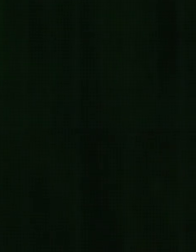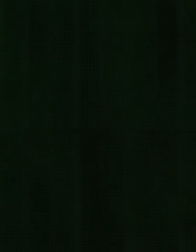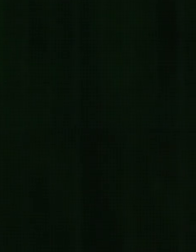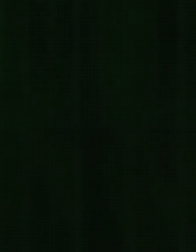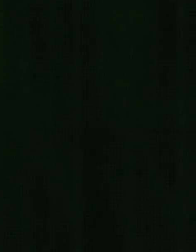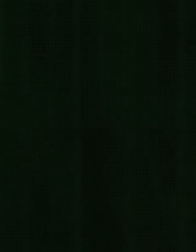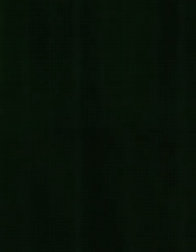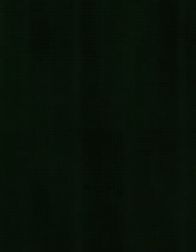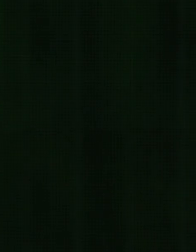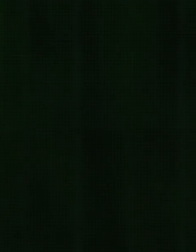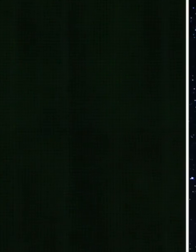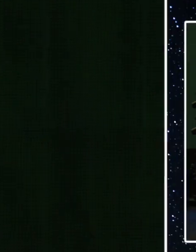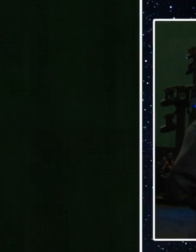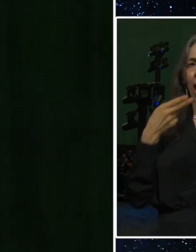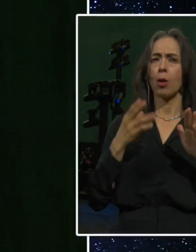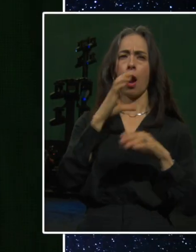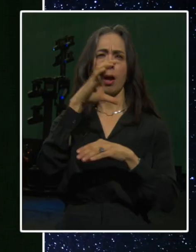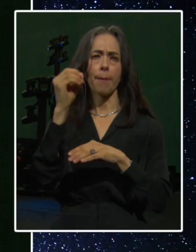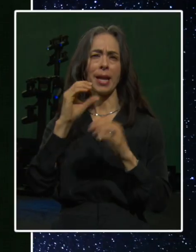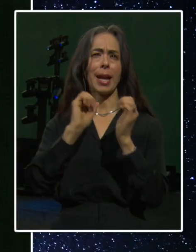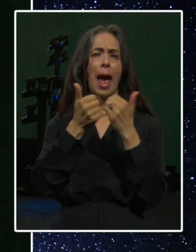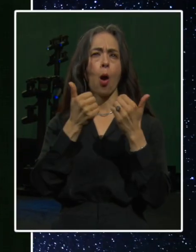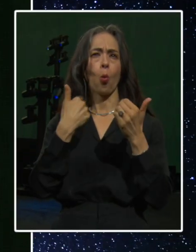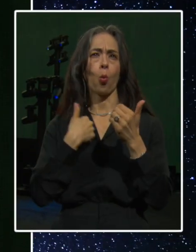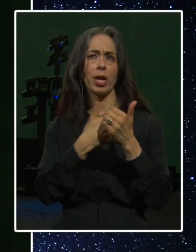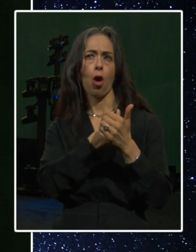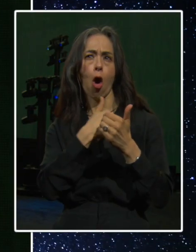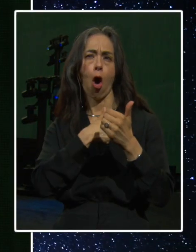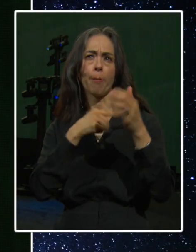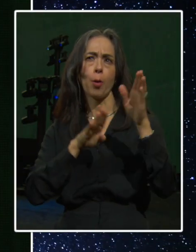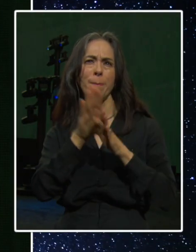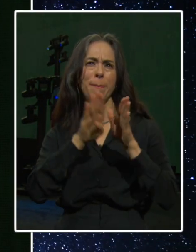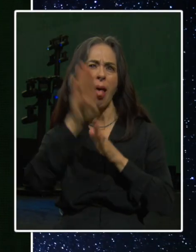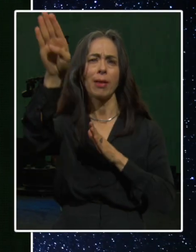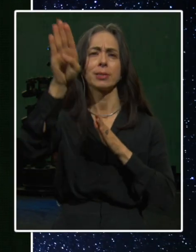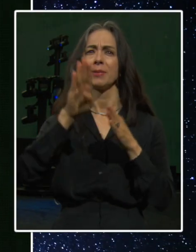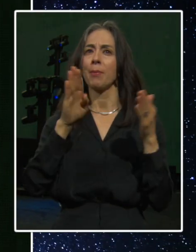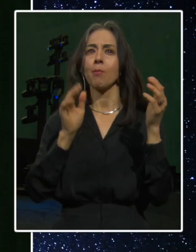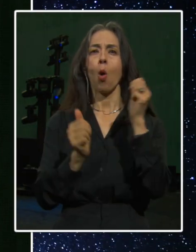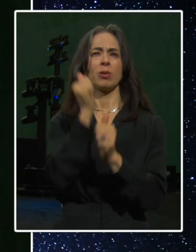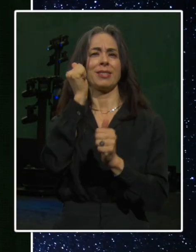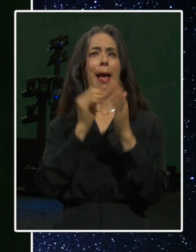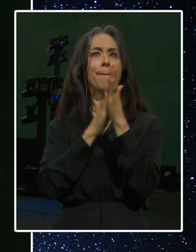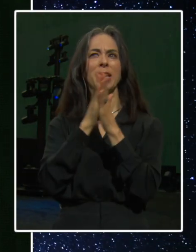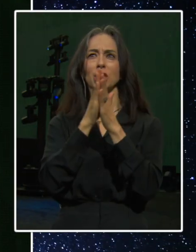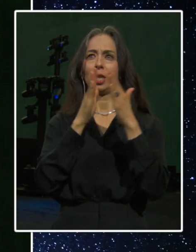but to our company and how we are propelling some of the most ambitious innovations on the planet.